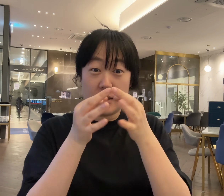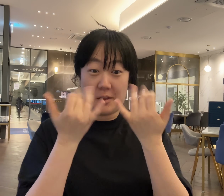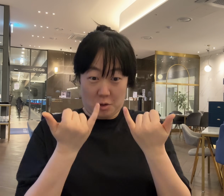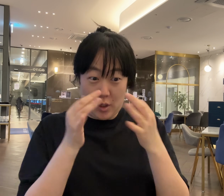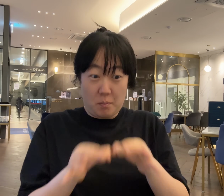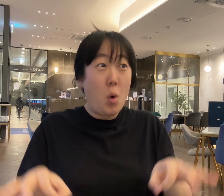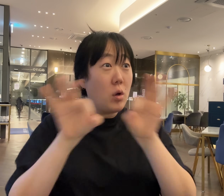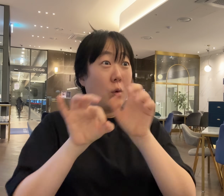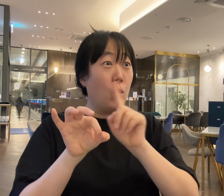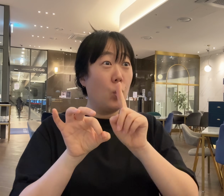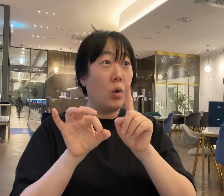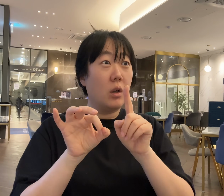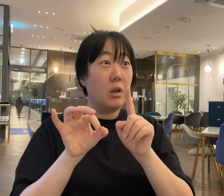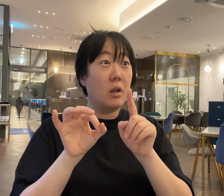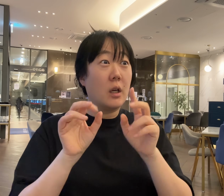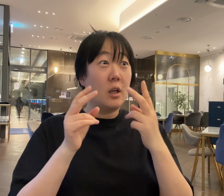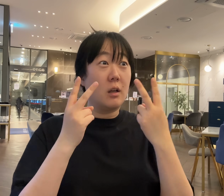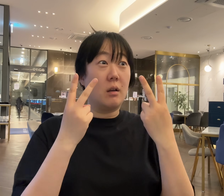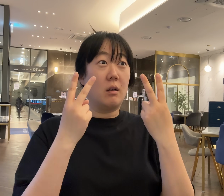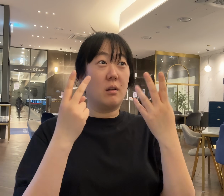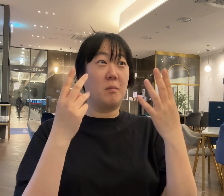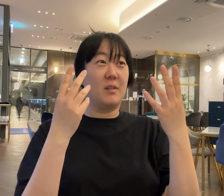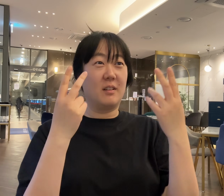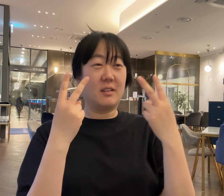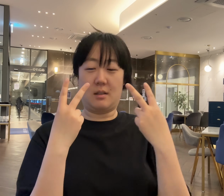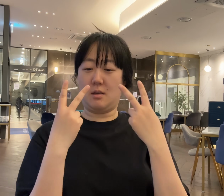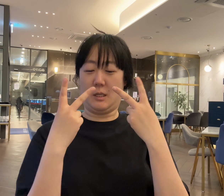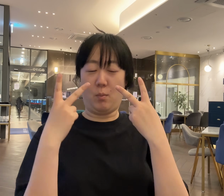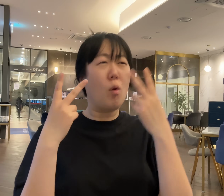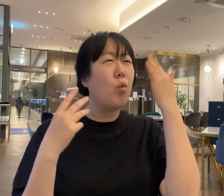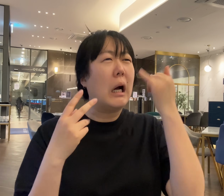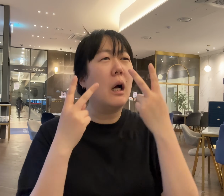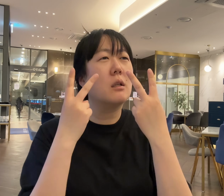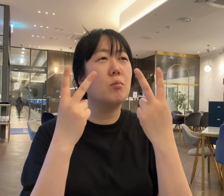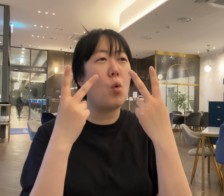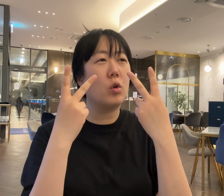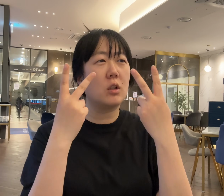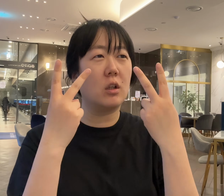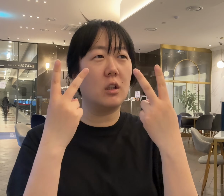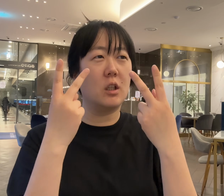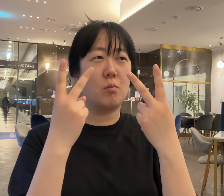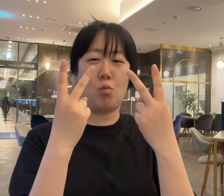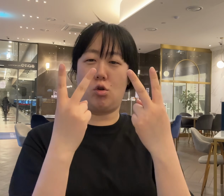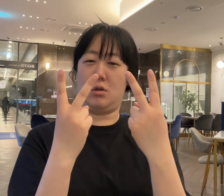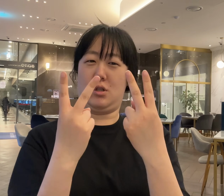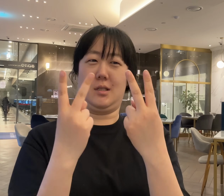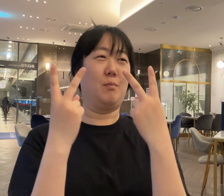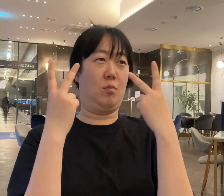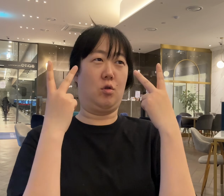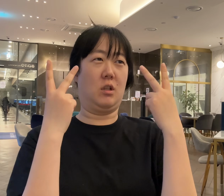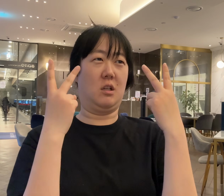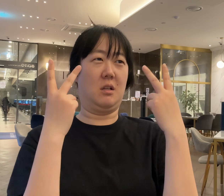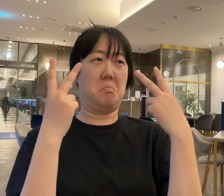You're saying it's not like this? Why is it like this?